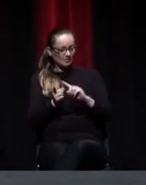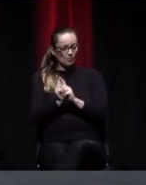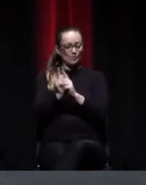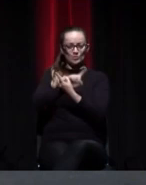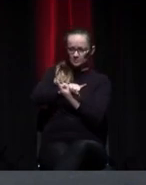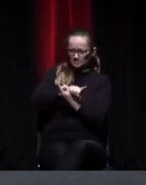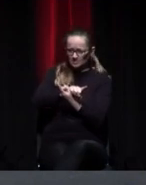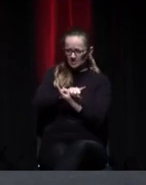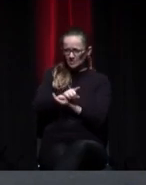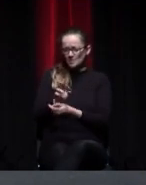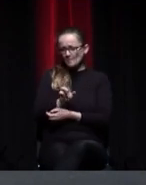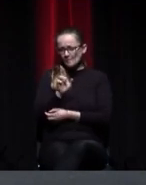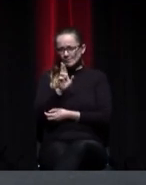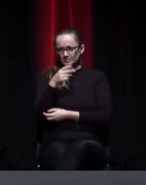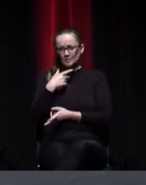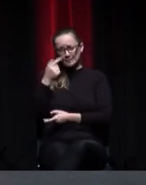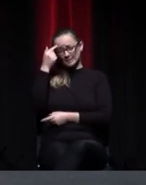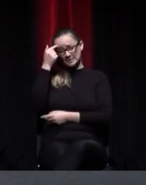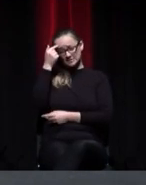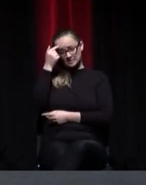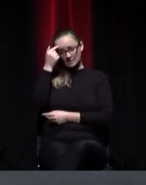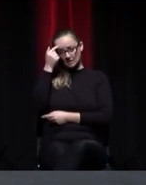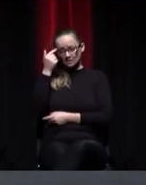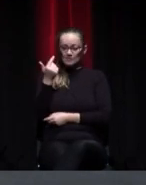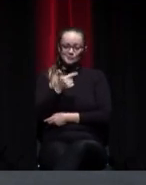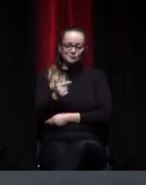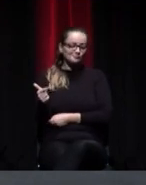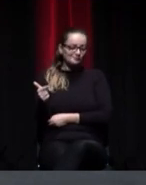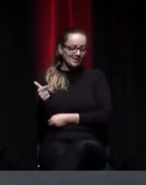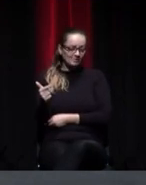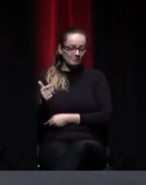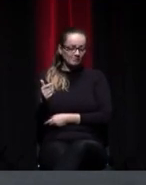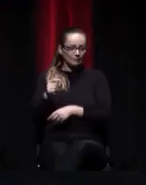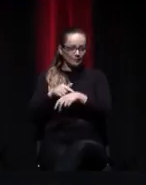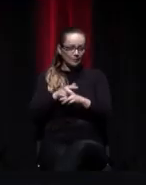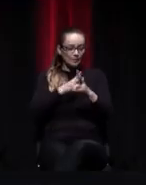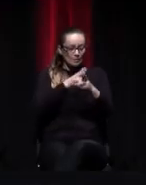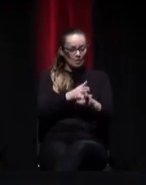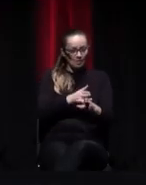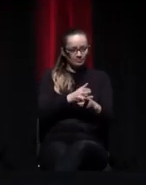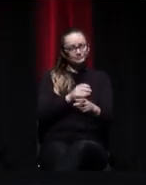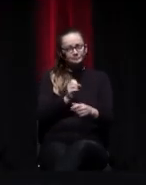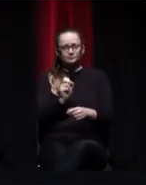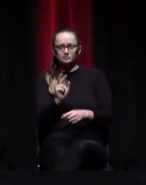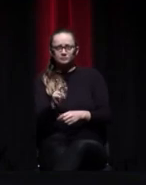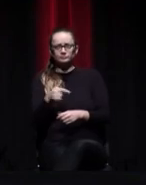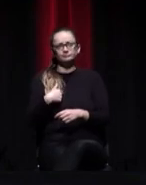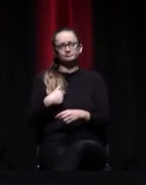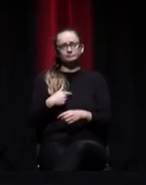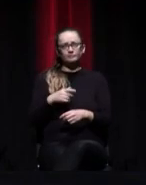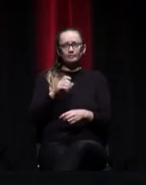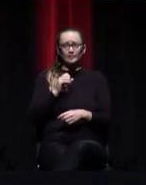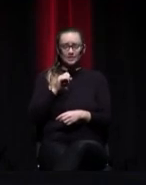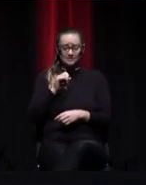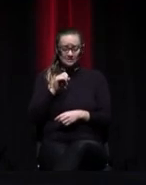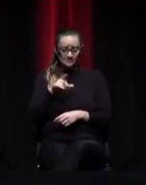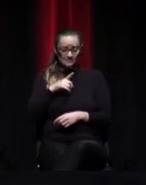We can't think there is and isn't at the same time. But when there's a very broad opinion specter,